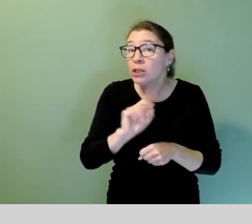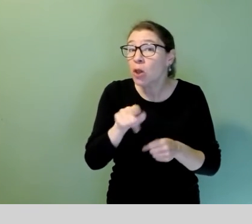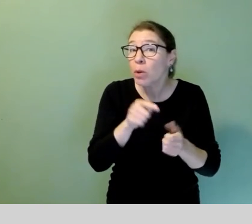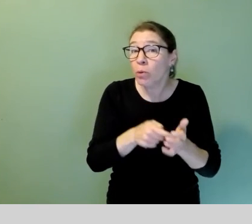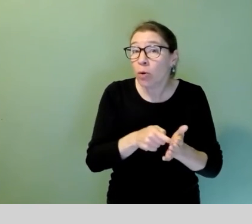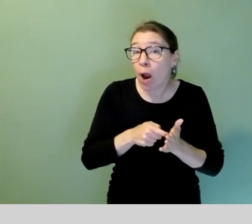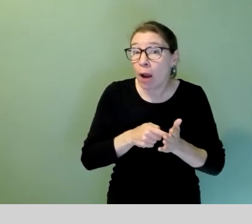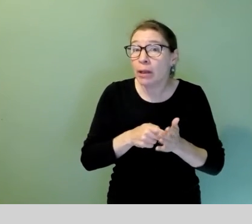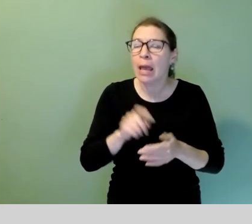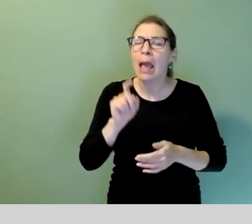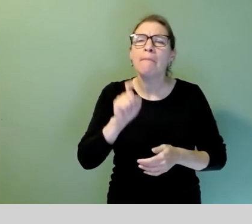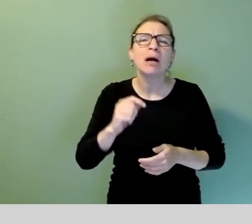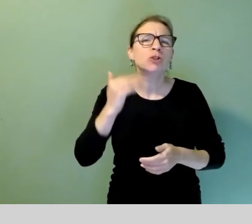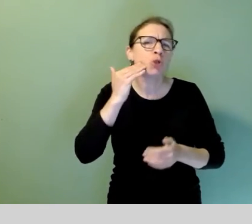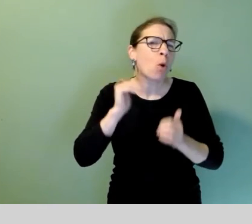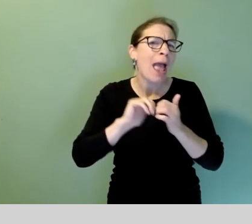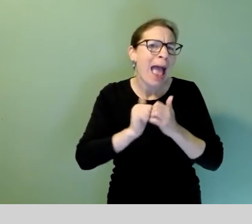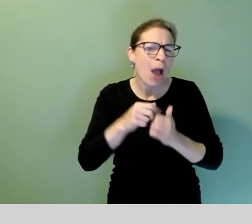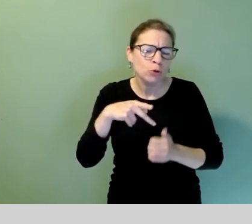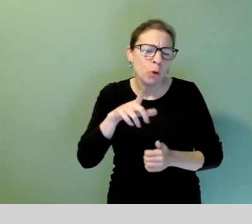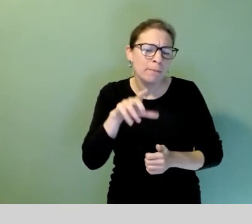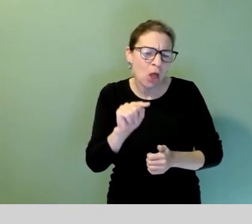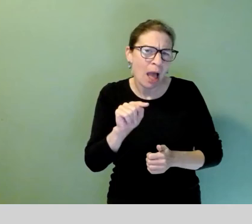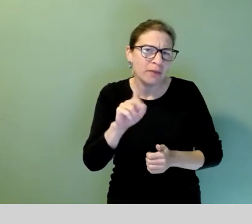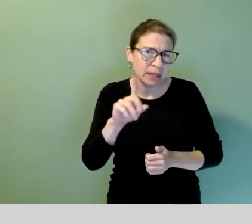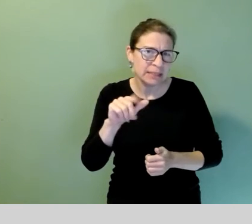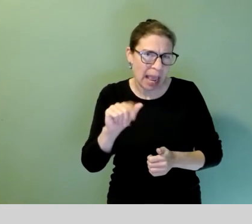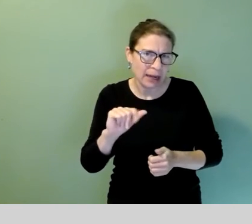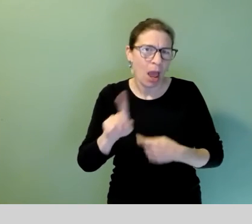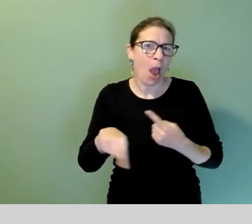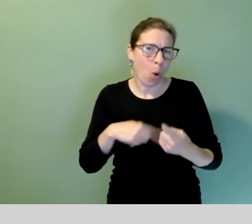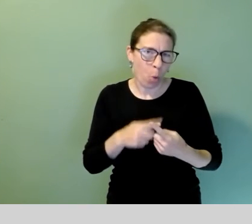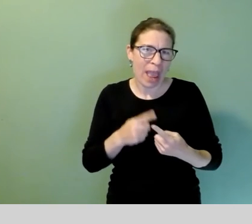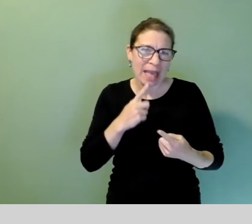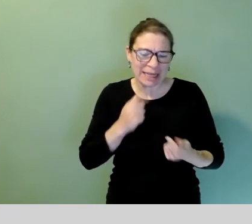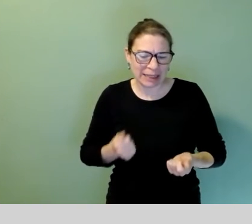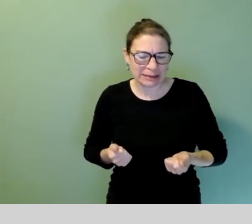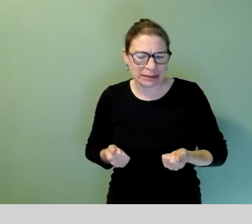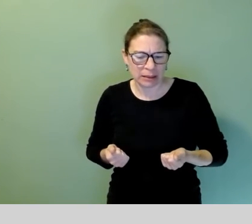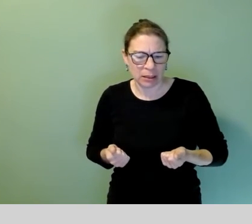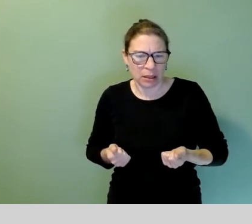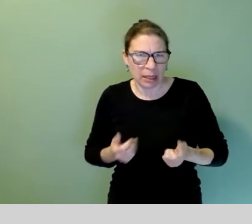the only requirement is that it must know how to plot the data when provided as a series